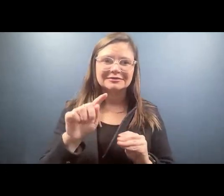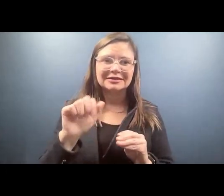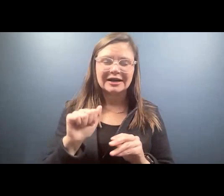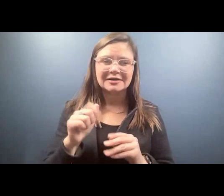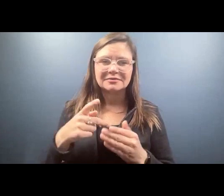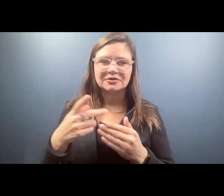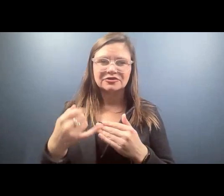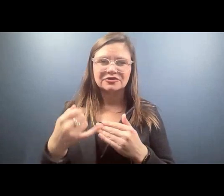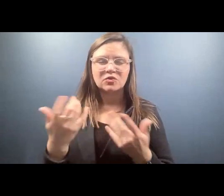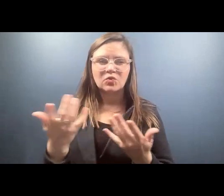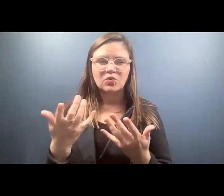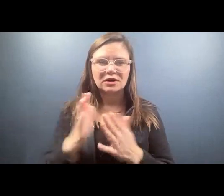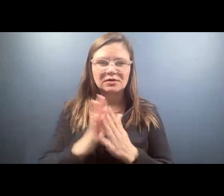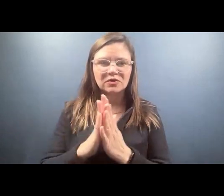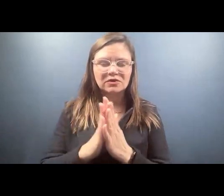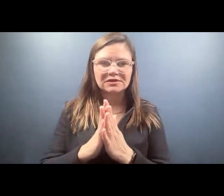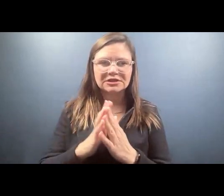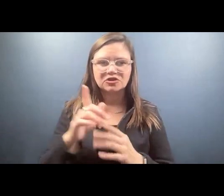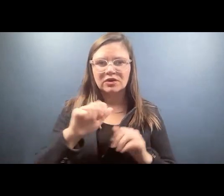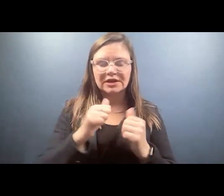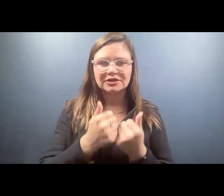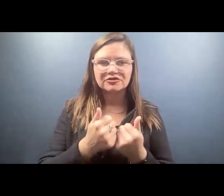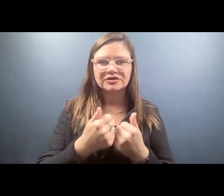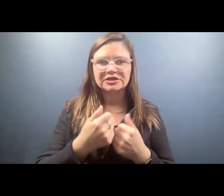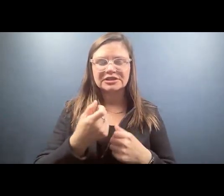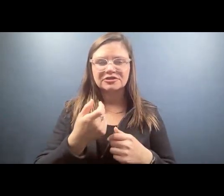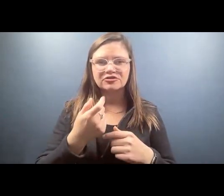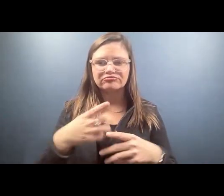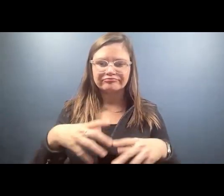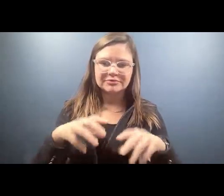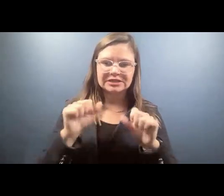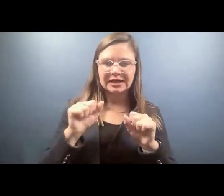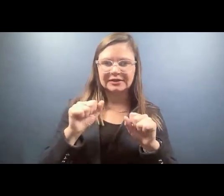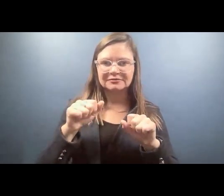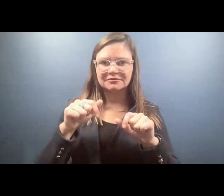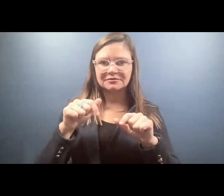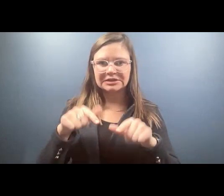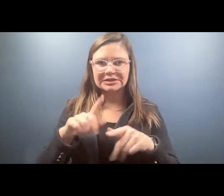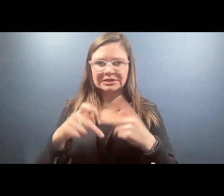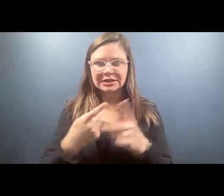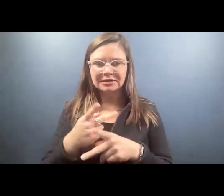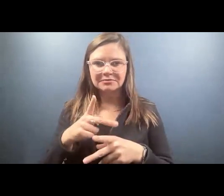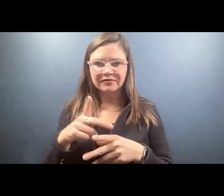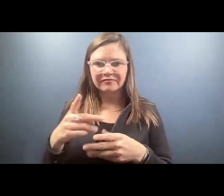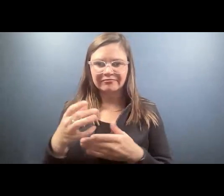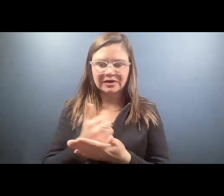What motivated your agencies to undertake a formal data inventory and why was data a priority?